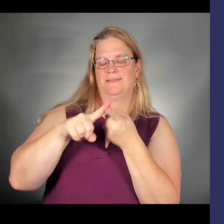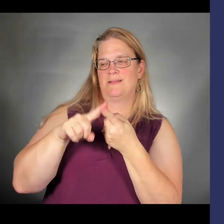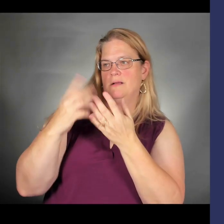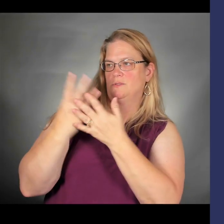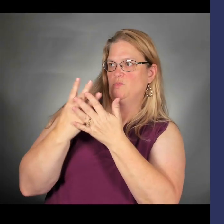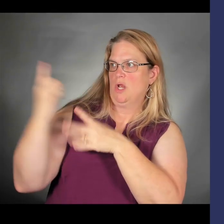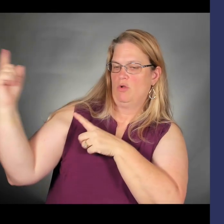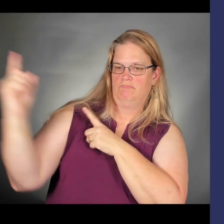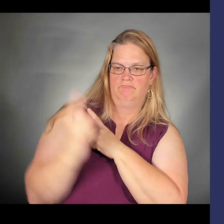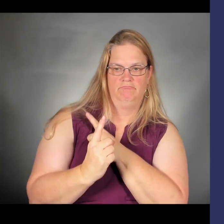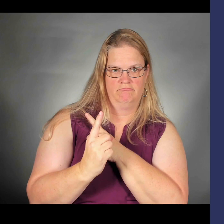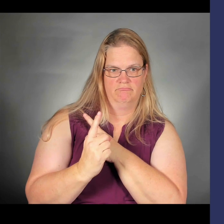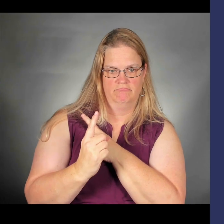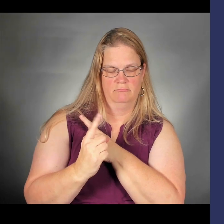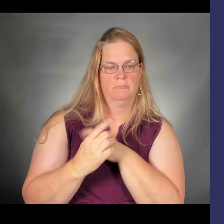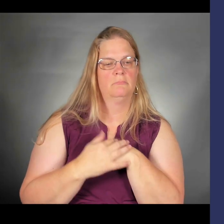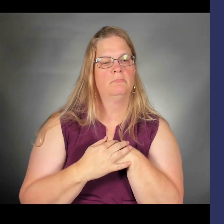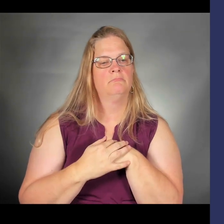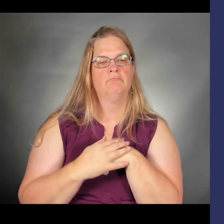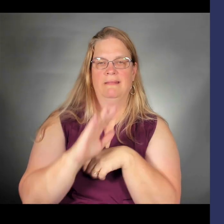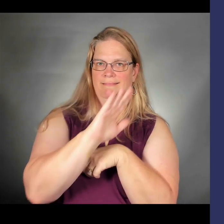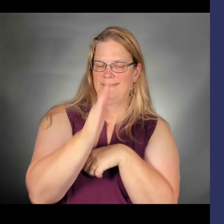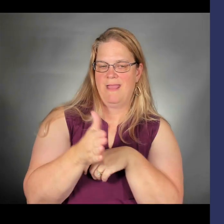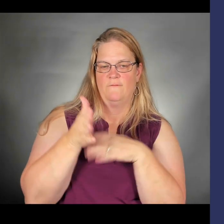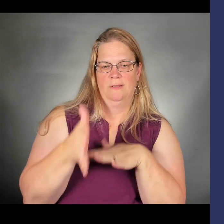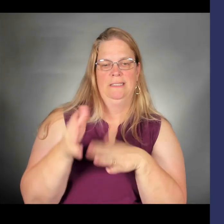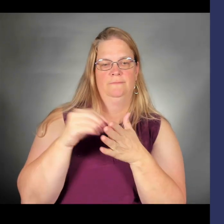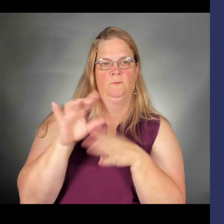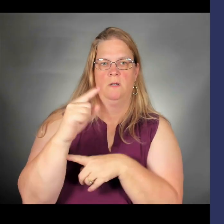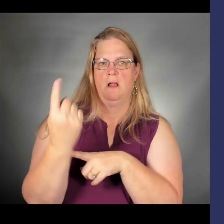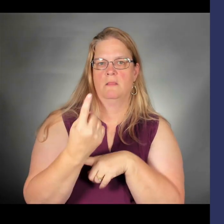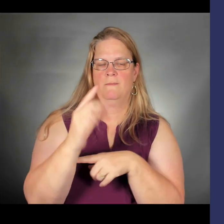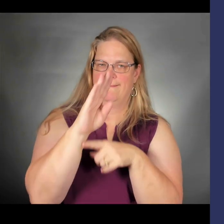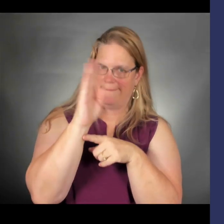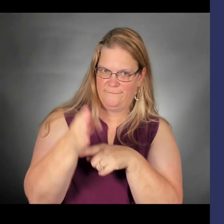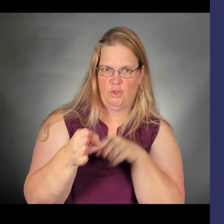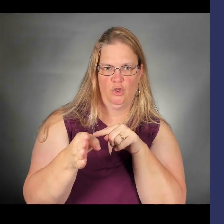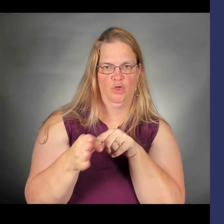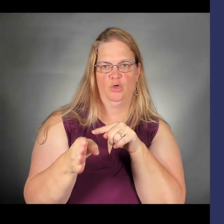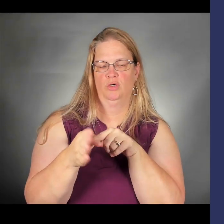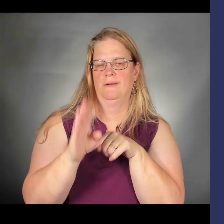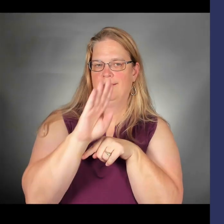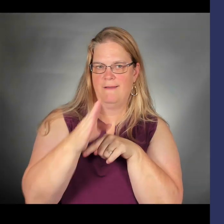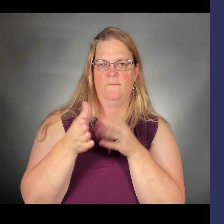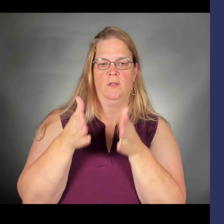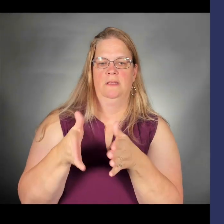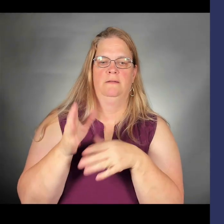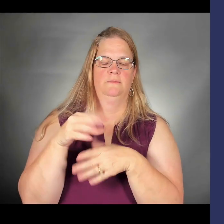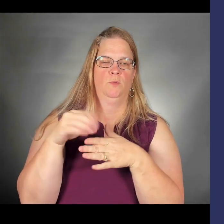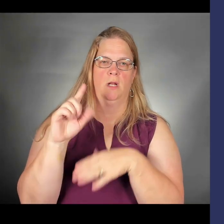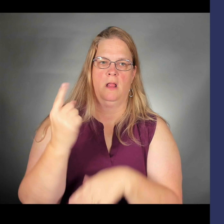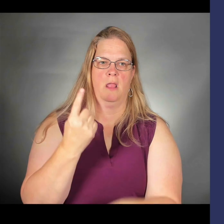Then stay with the student until the screener or assessor arrive. Never leave the student alone.